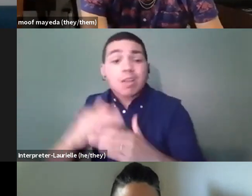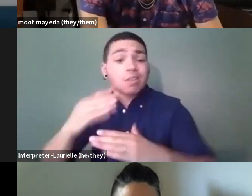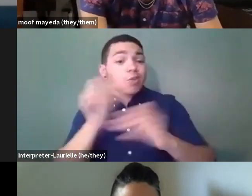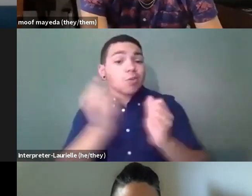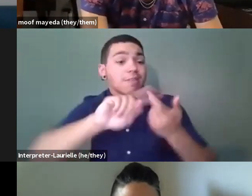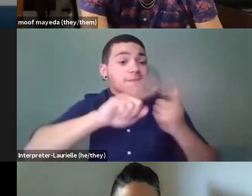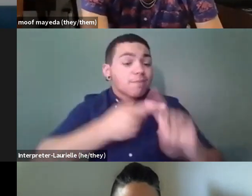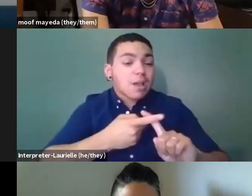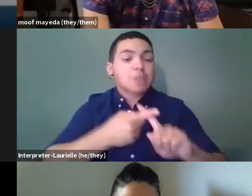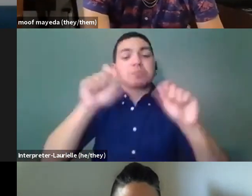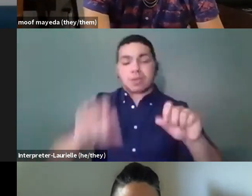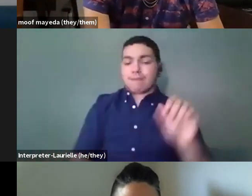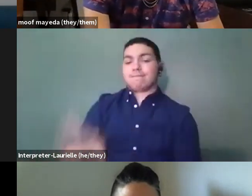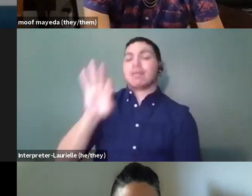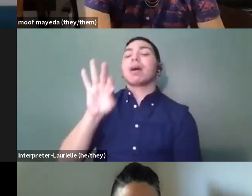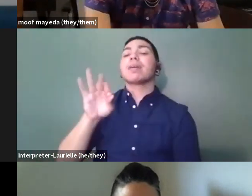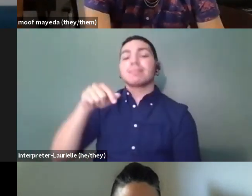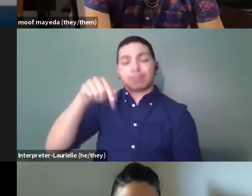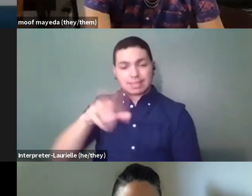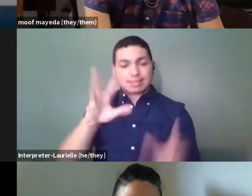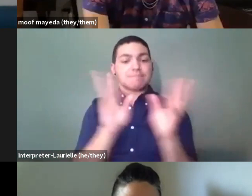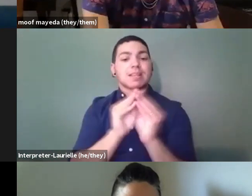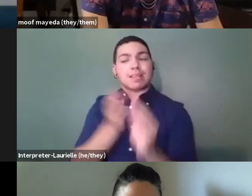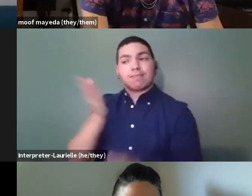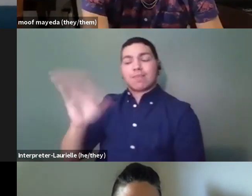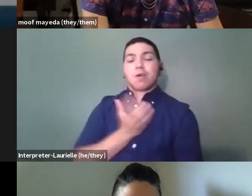that their struggles paved the way for.